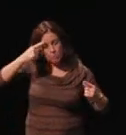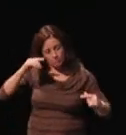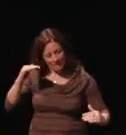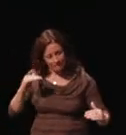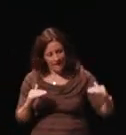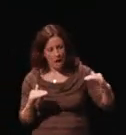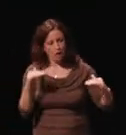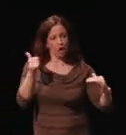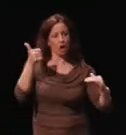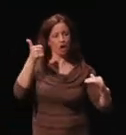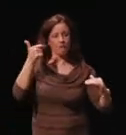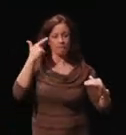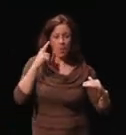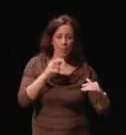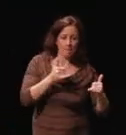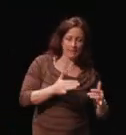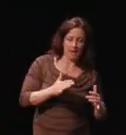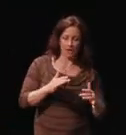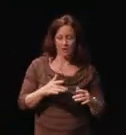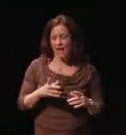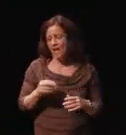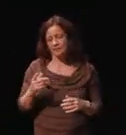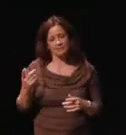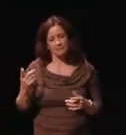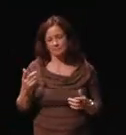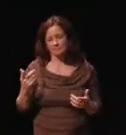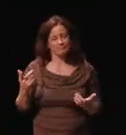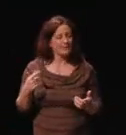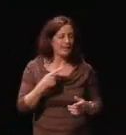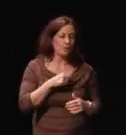It's quite tedious getting thrashed constantly by a bigger brother or bigger sister,